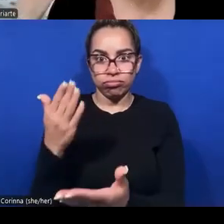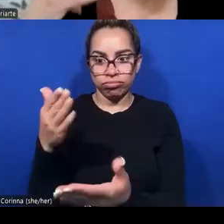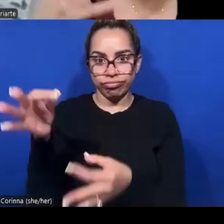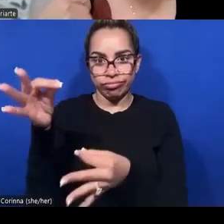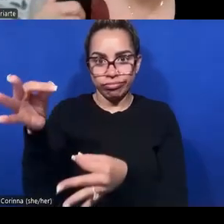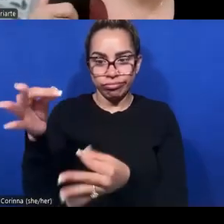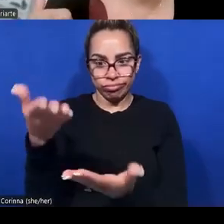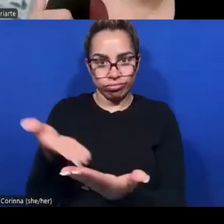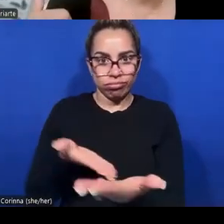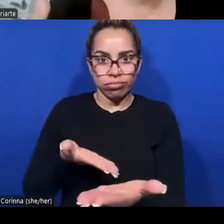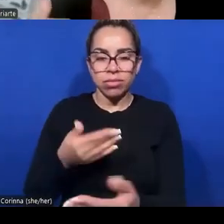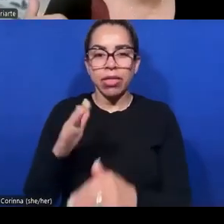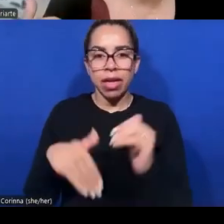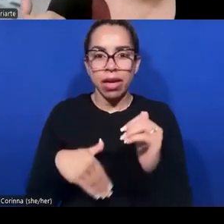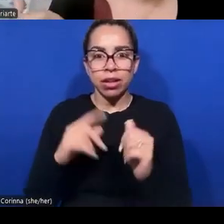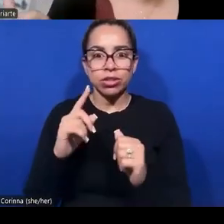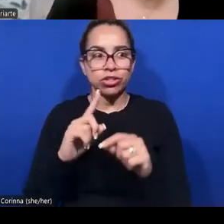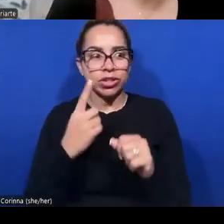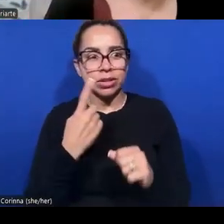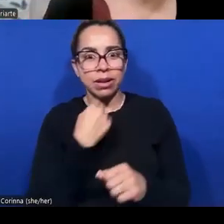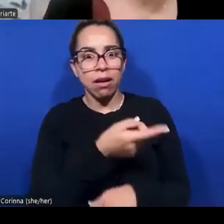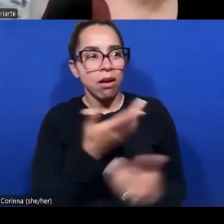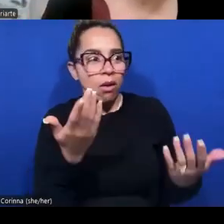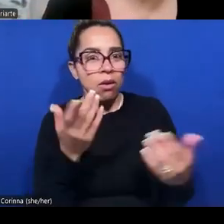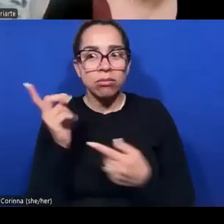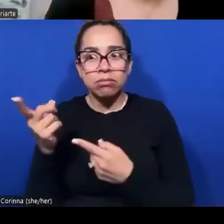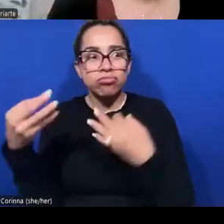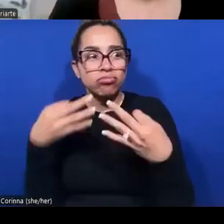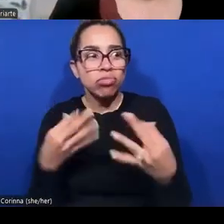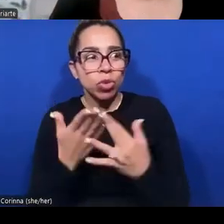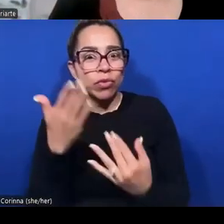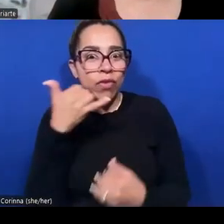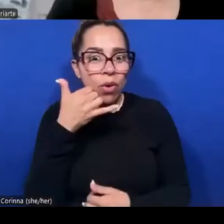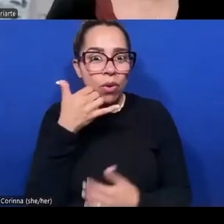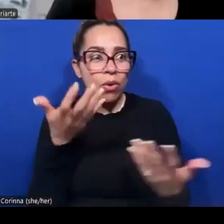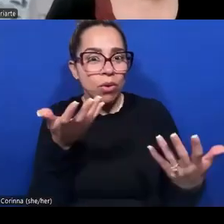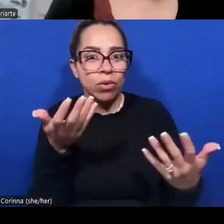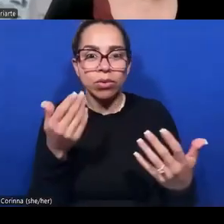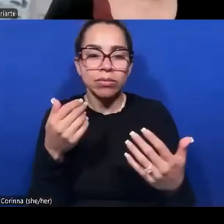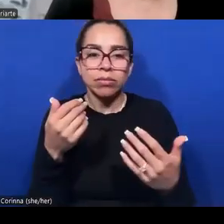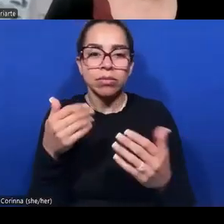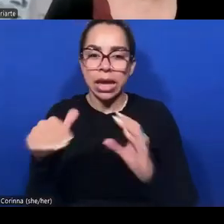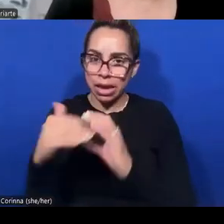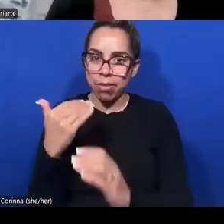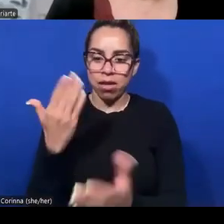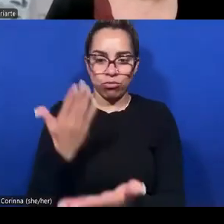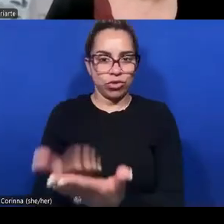they told me over the phone this you've got an answer in writing. So again, if you're not quite sure